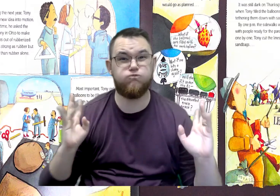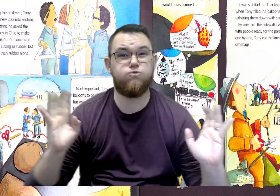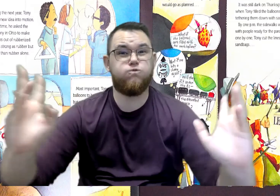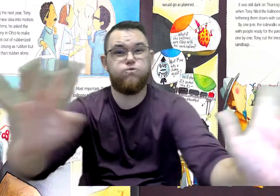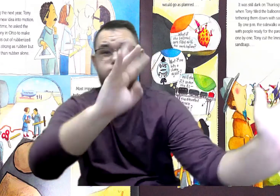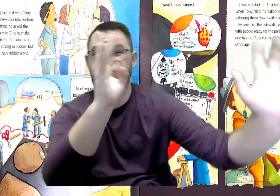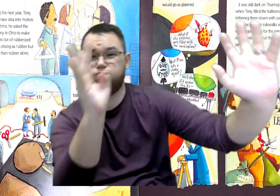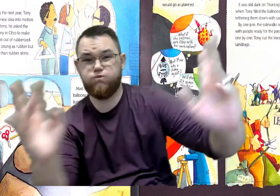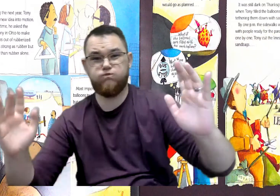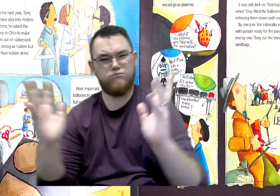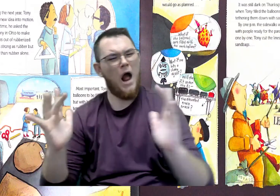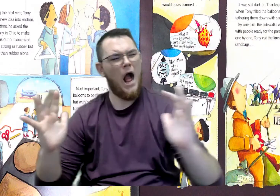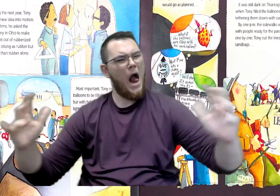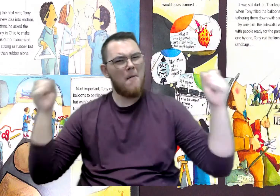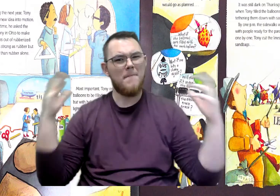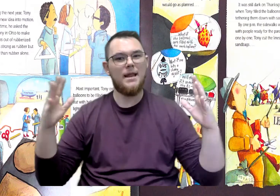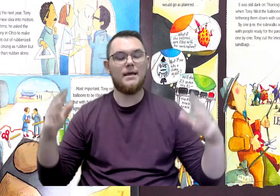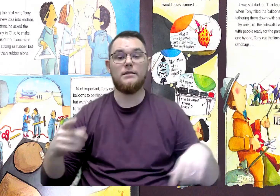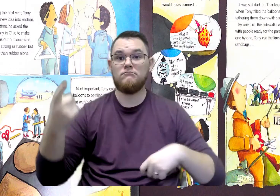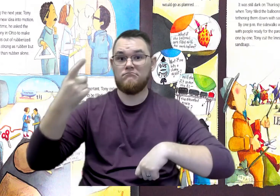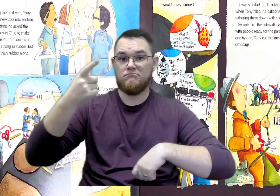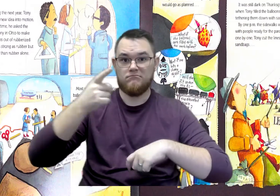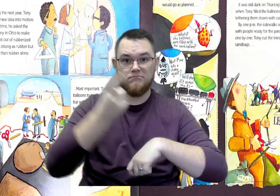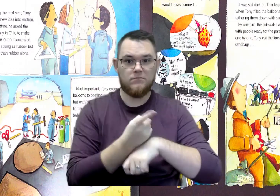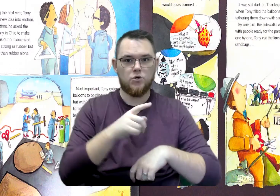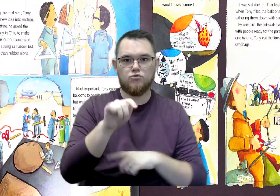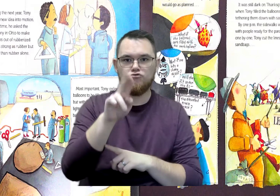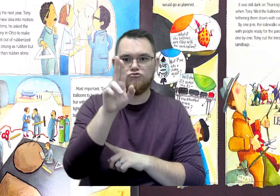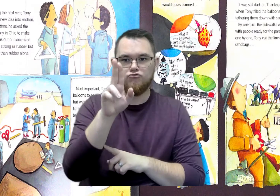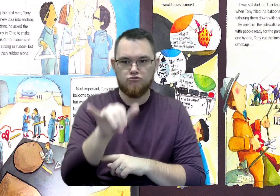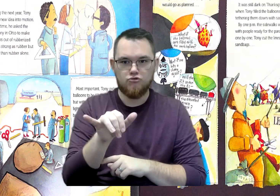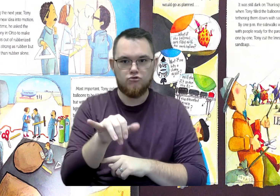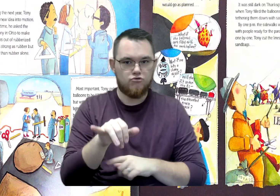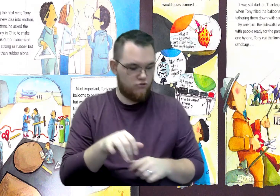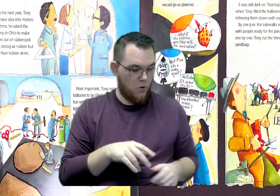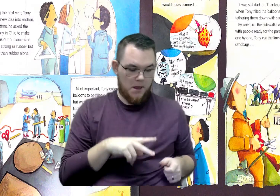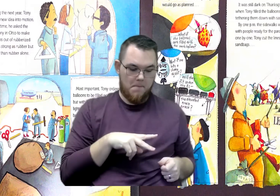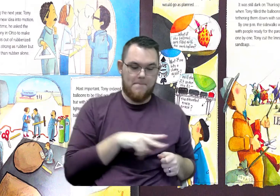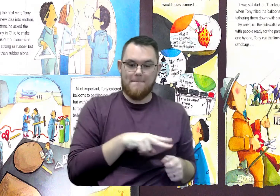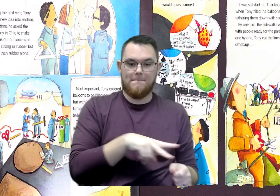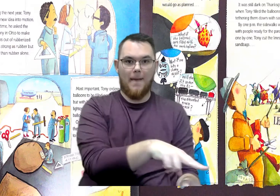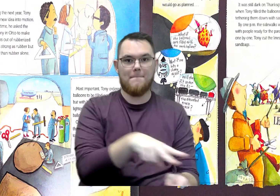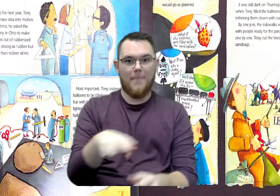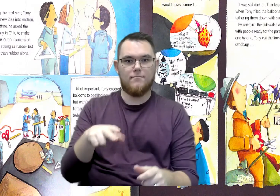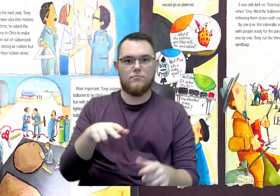Then, one by one, Tony cut the likes to the sandbags…